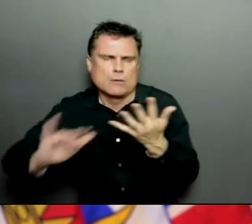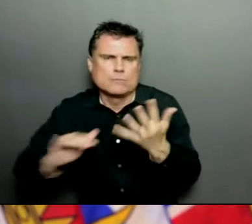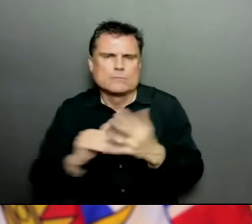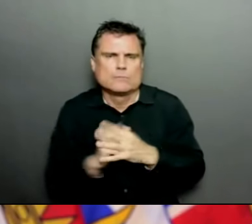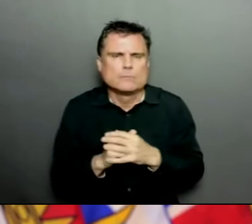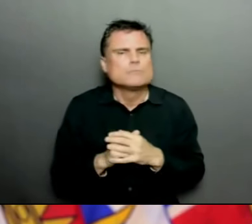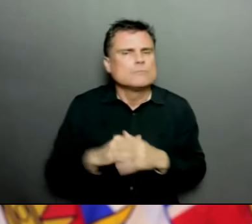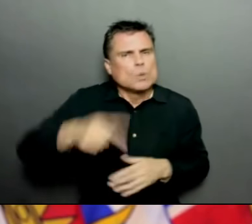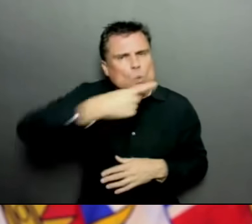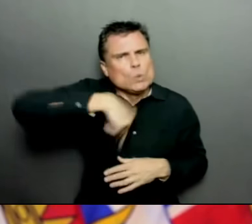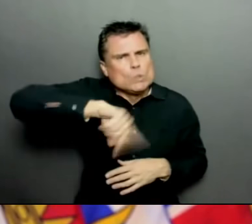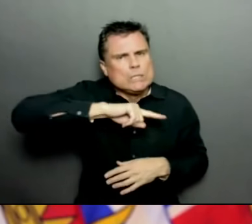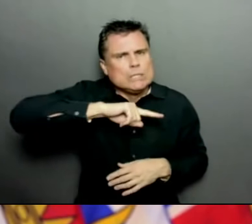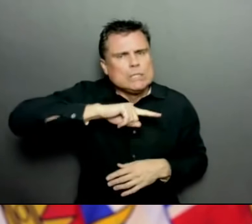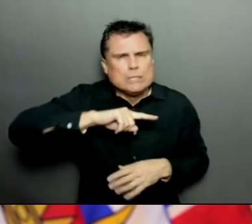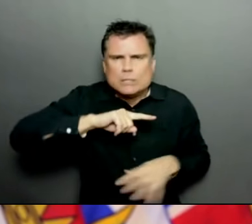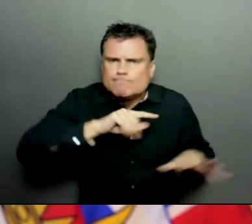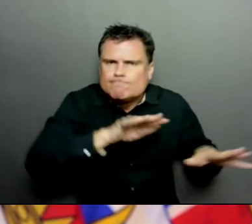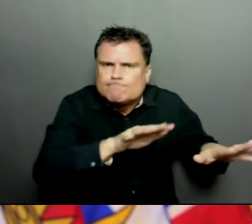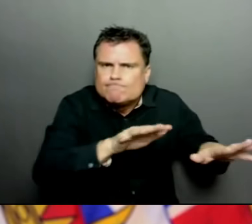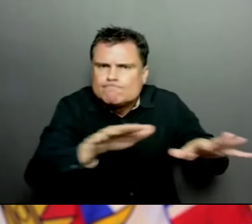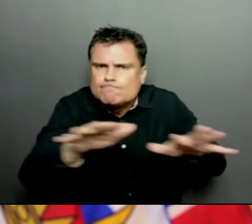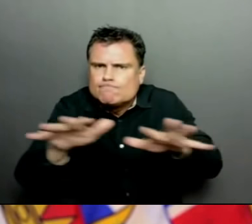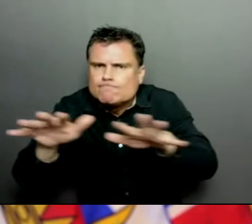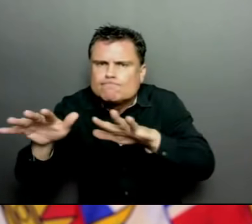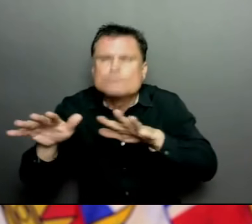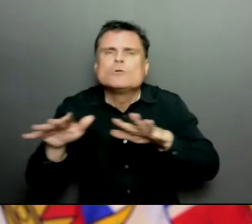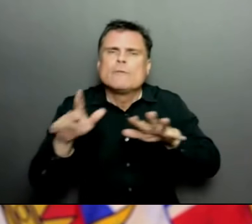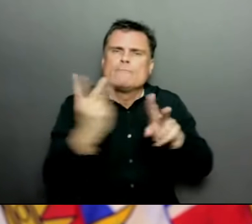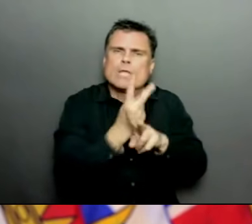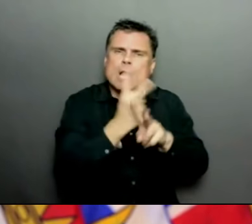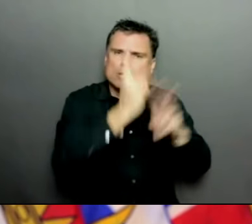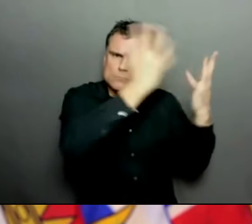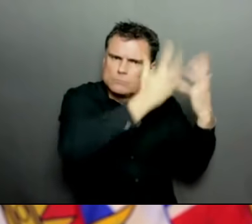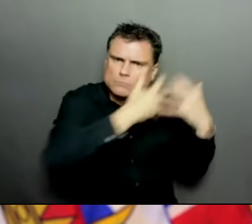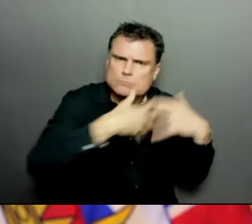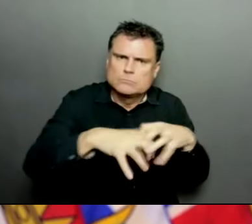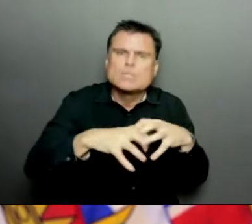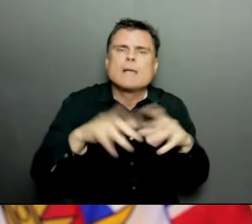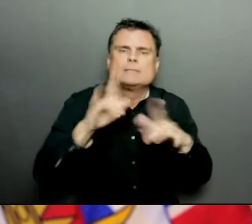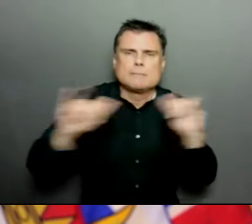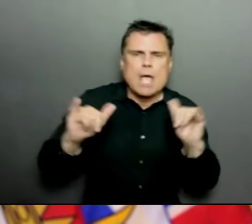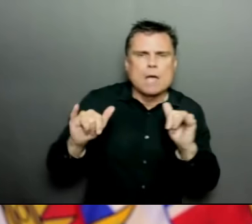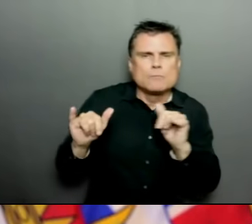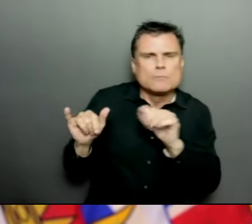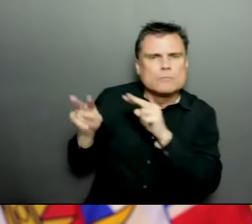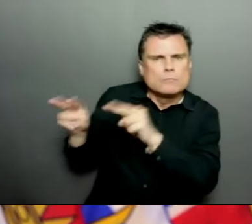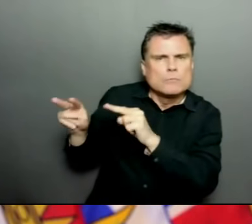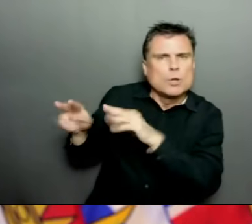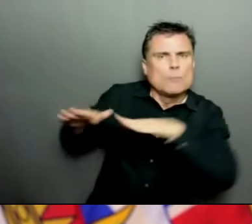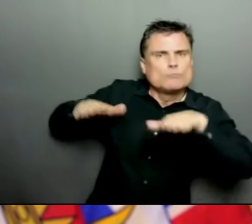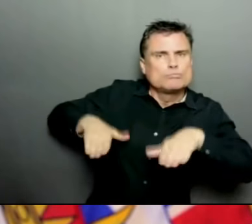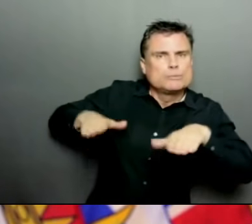and in the US there were some allergic reactions to the vaccine, so we have adapted our materials